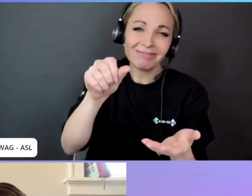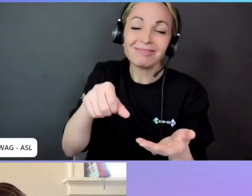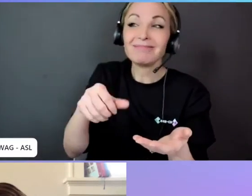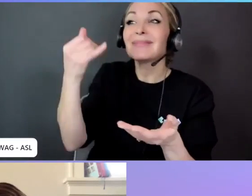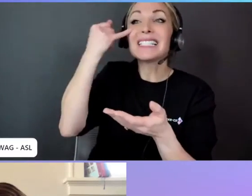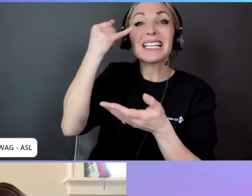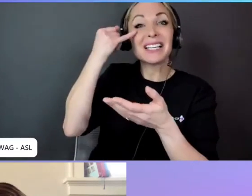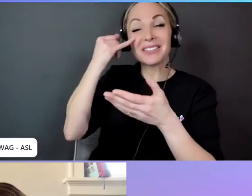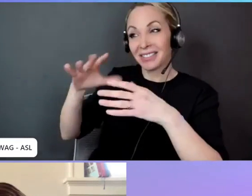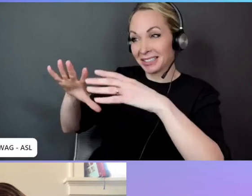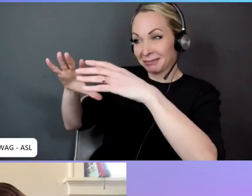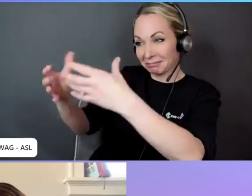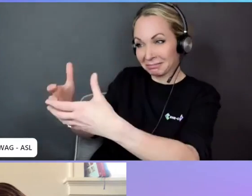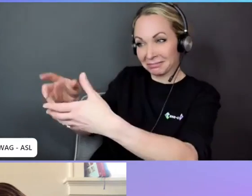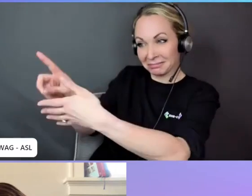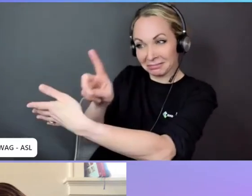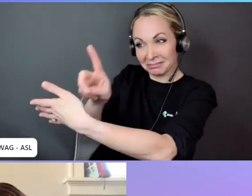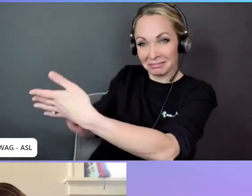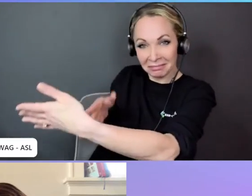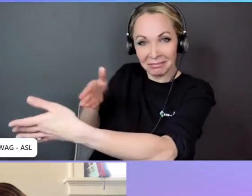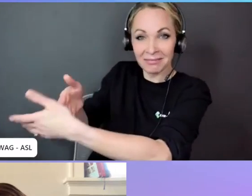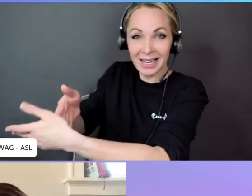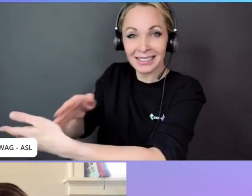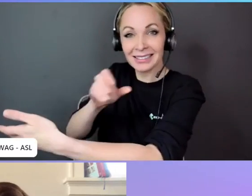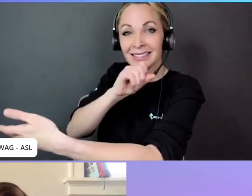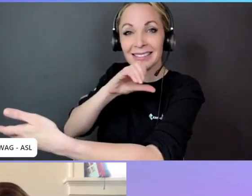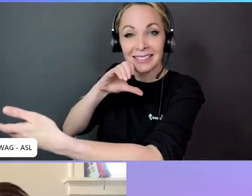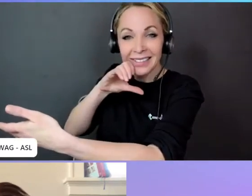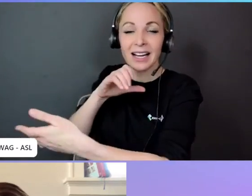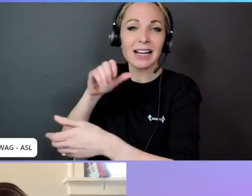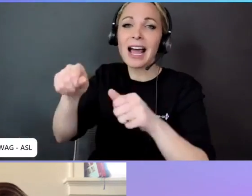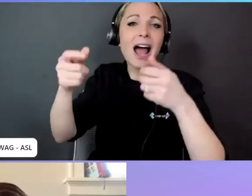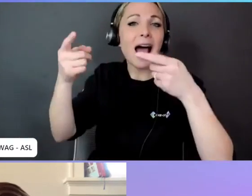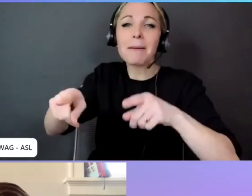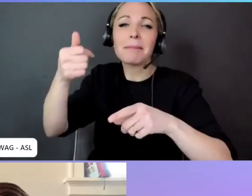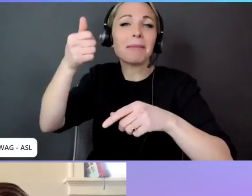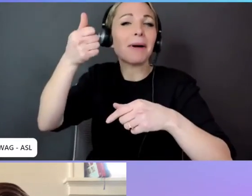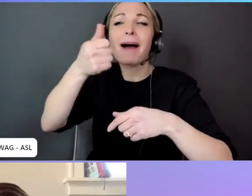[Alex Tait] Ageism at a high level can be